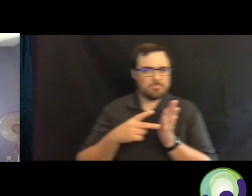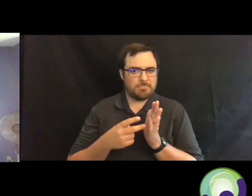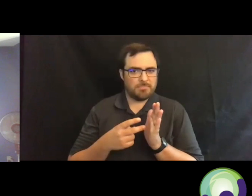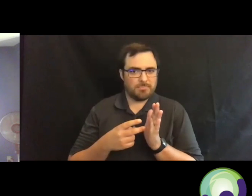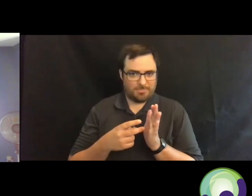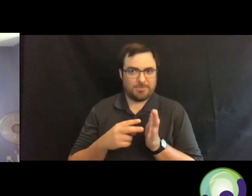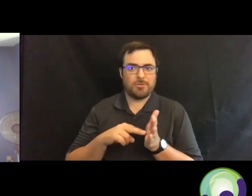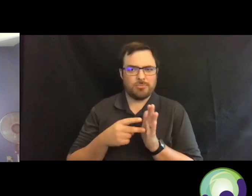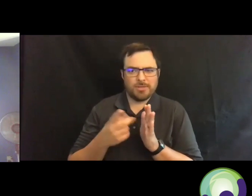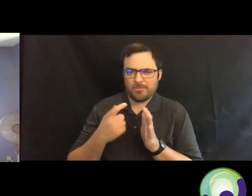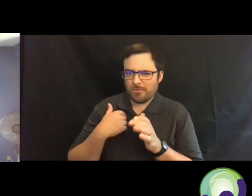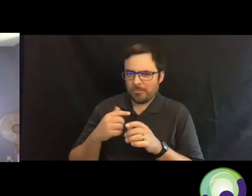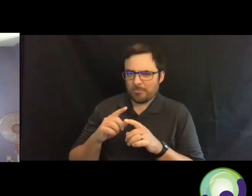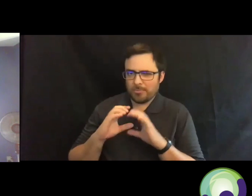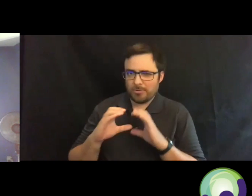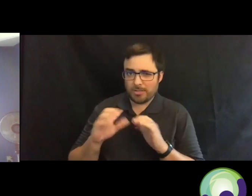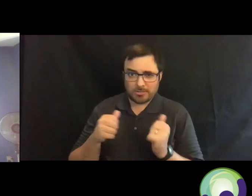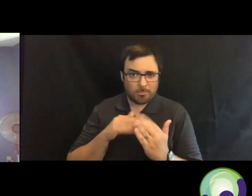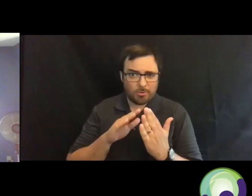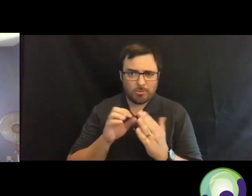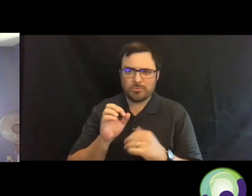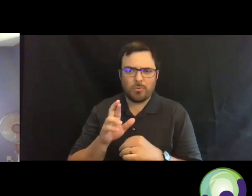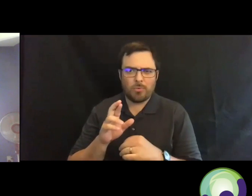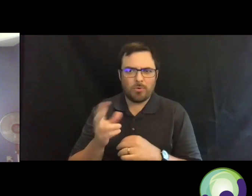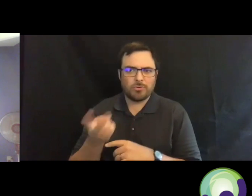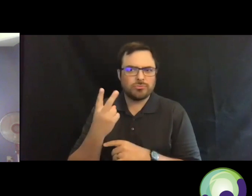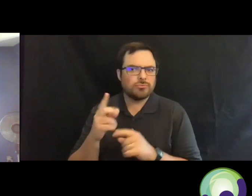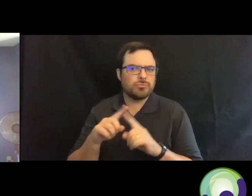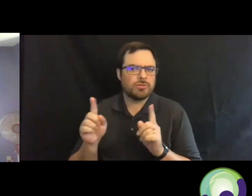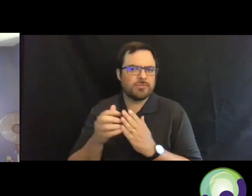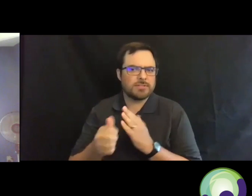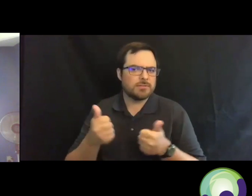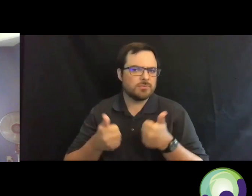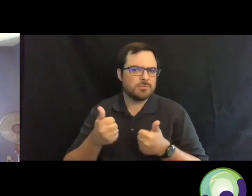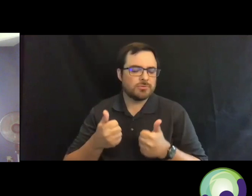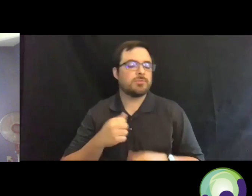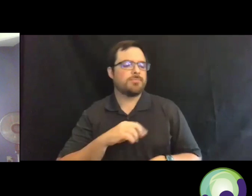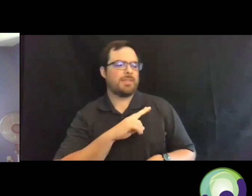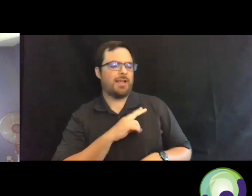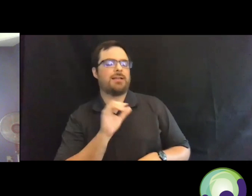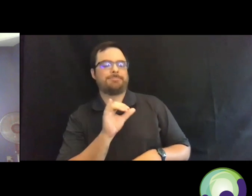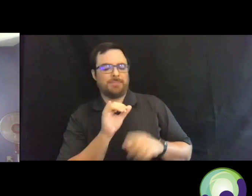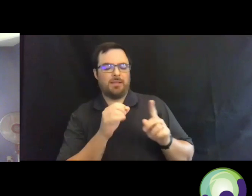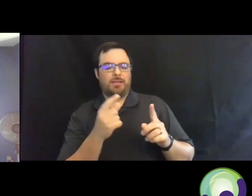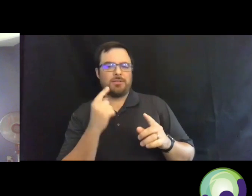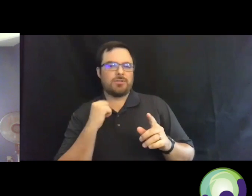Heidi or you're just working two different skills? Heidi: Yeah so like your auditory verbal therapist or Ed Auds or whatever who